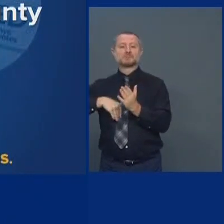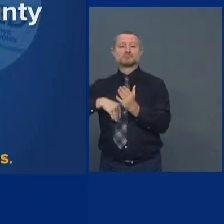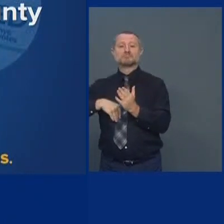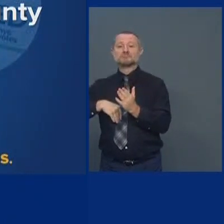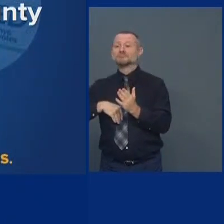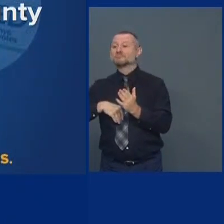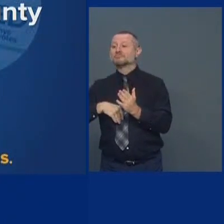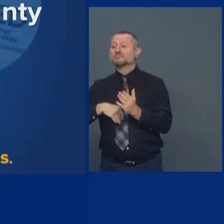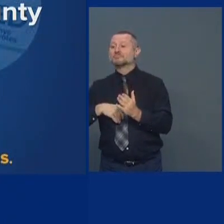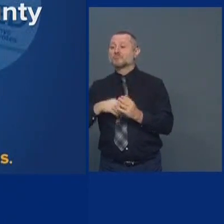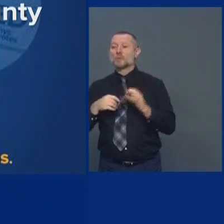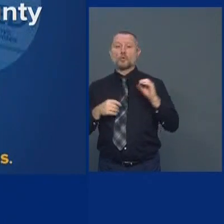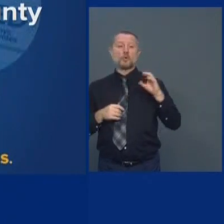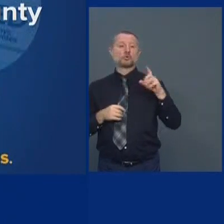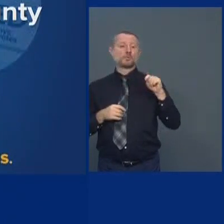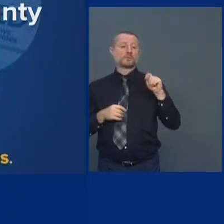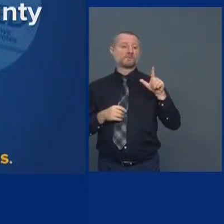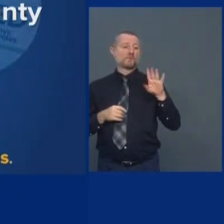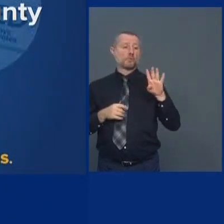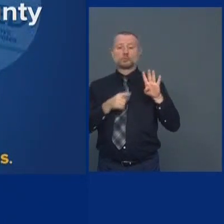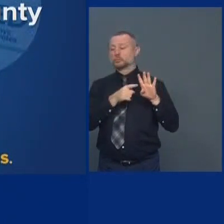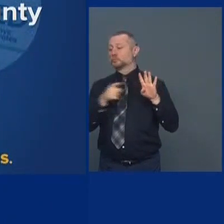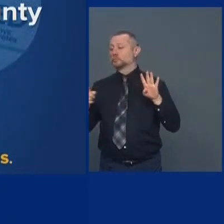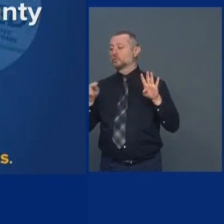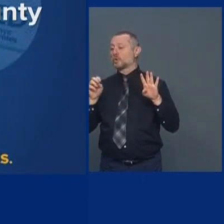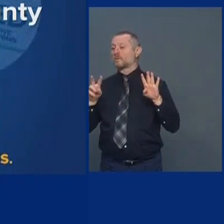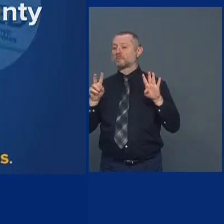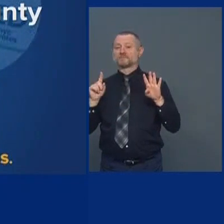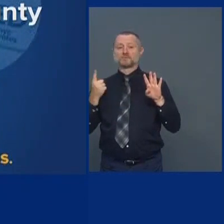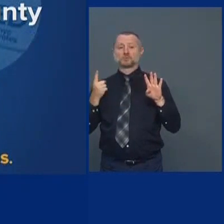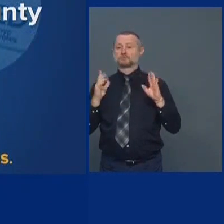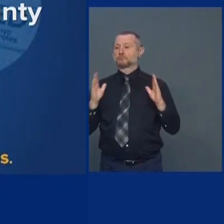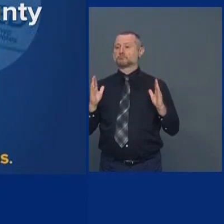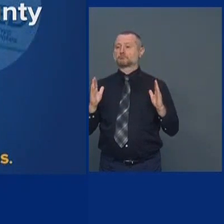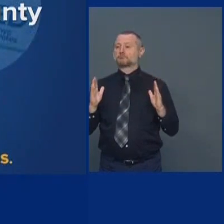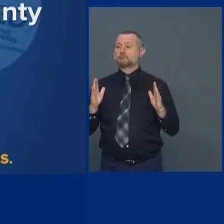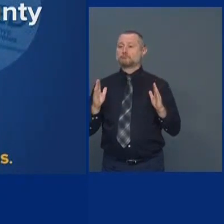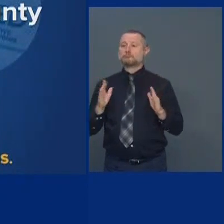YOU CAN DROP IT OFF ANYWHERE AS AN EARLY VOTING SITE FROM OCTOBER 24th THROUGH NOVEMBER